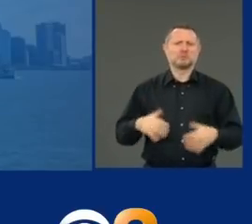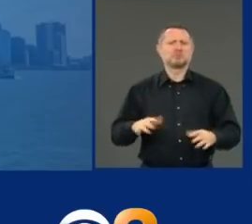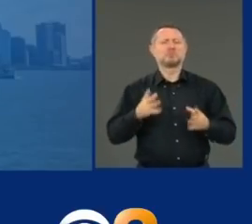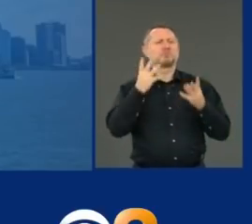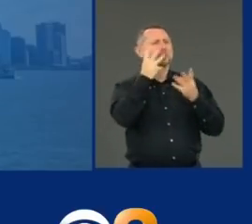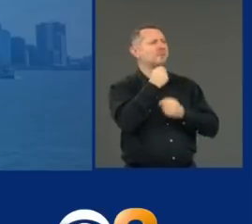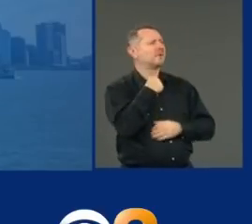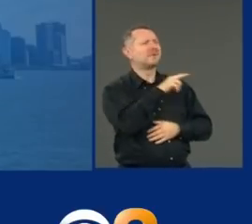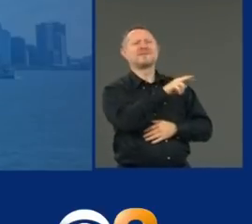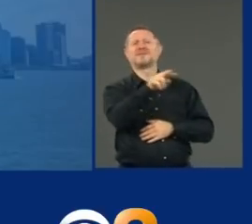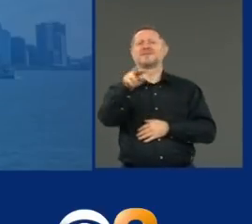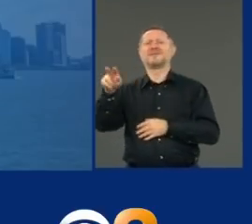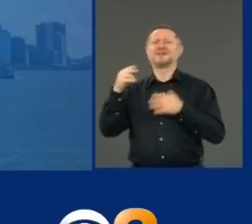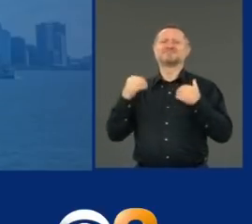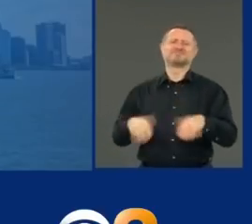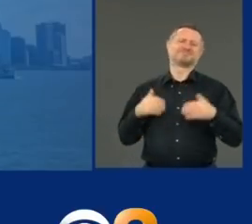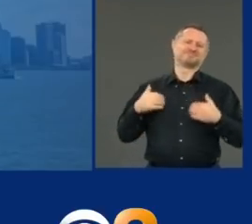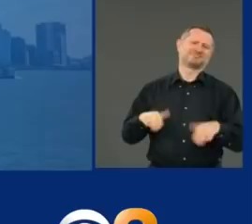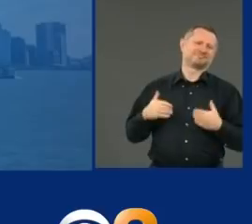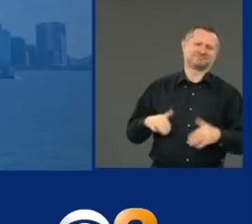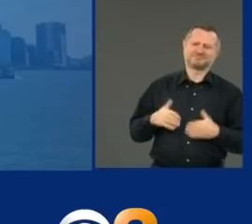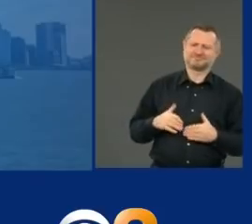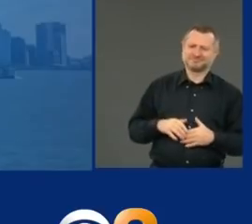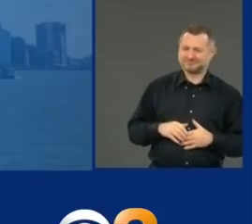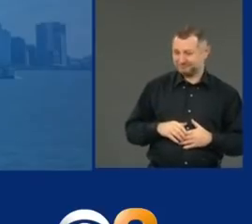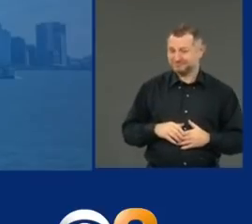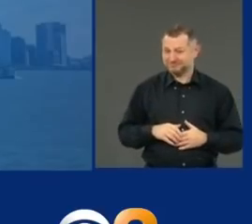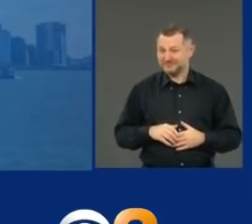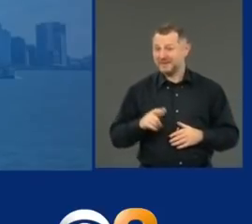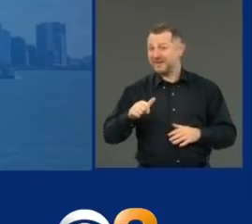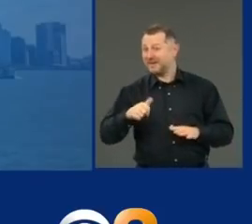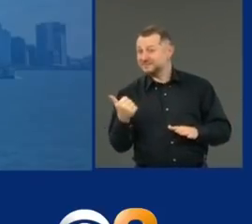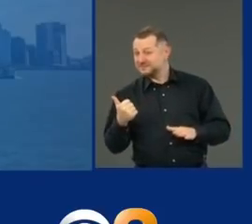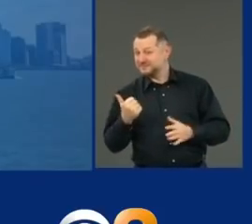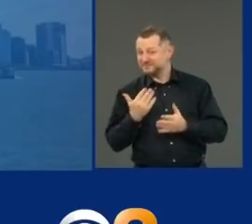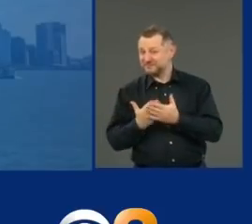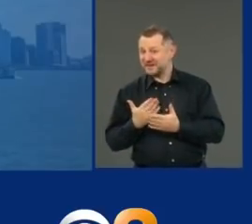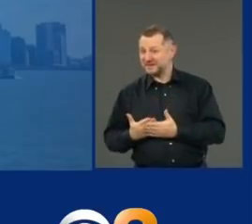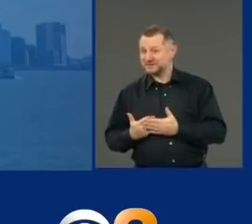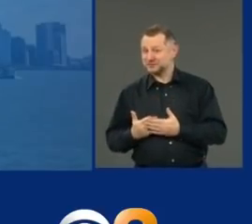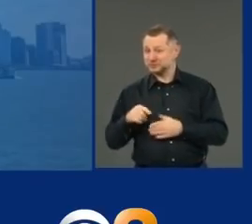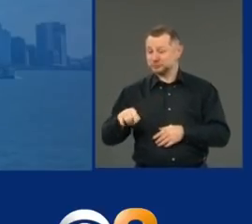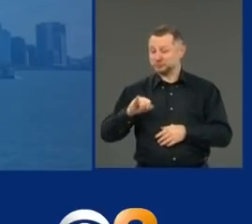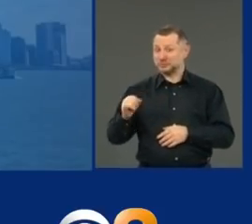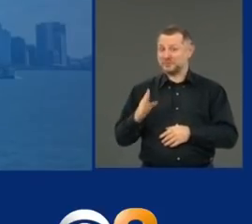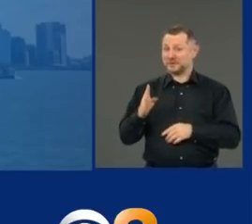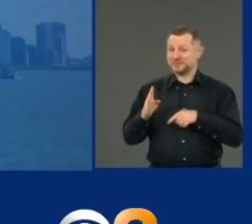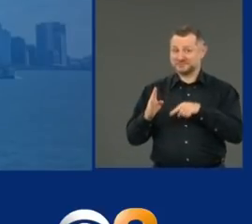WE DID IT OVER AND OVER AGAIN. WE ARE AT JONES BEACH TODAY. GEORGE JONES BEACH IS